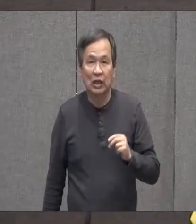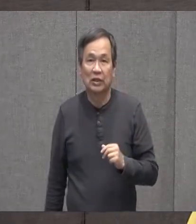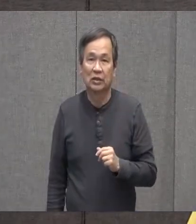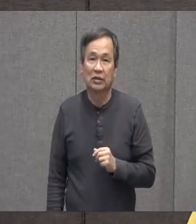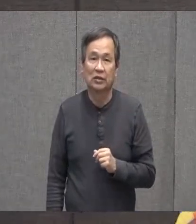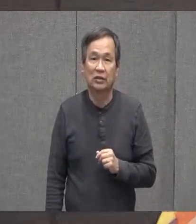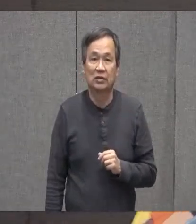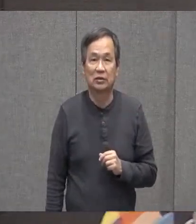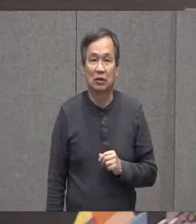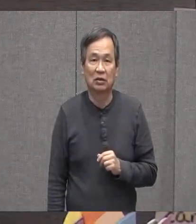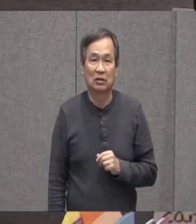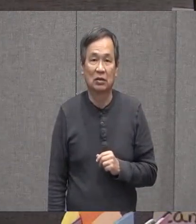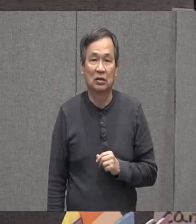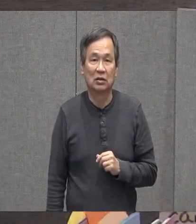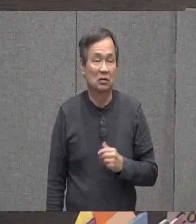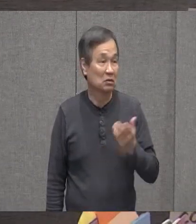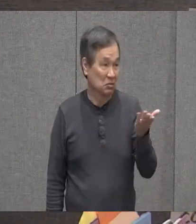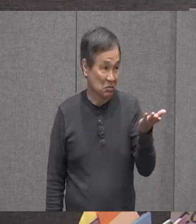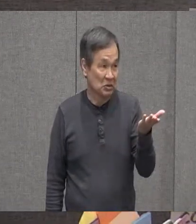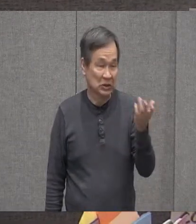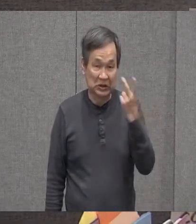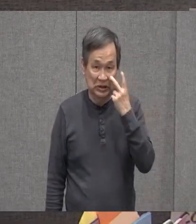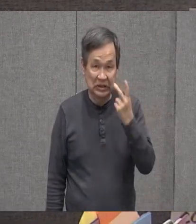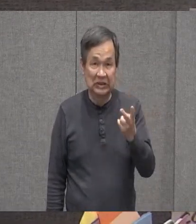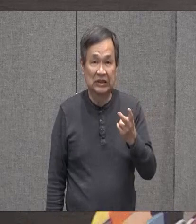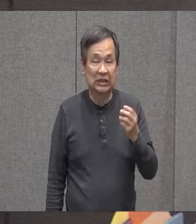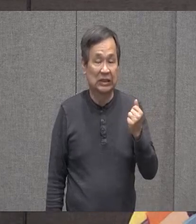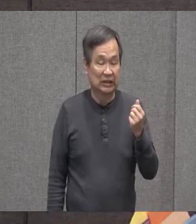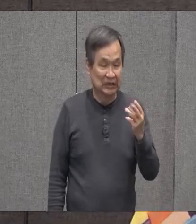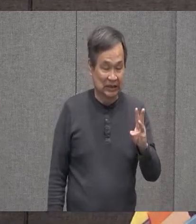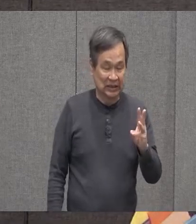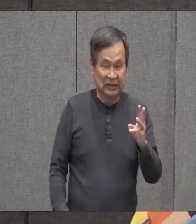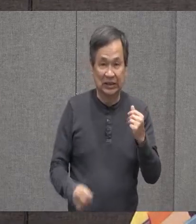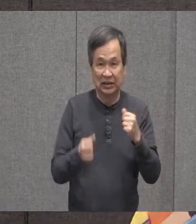so then you knew that 16 plus 16 would be two more, 32.